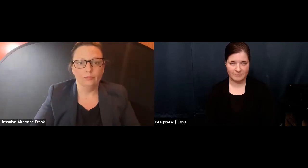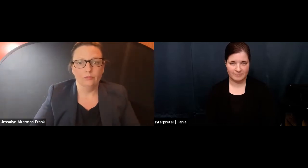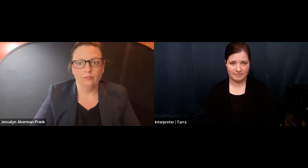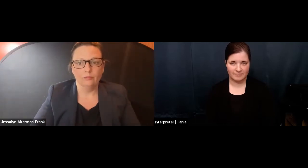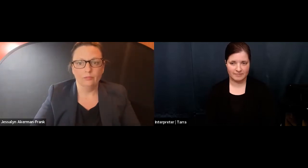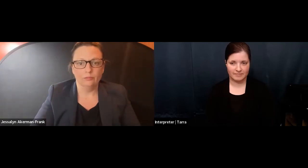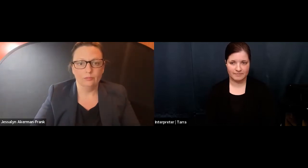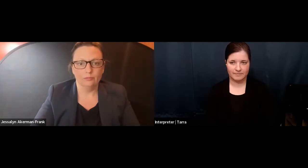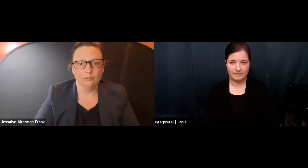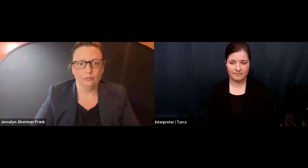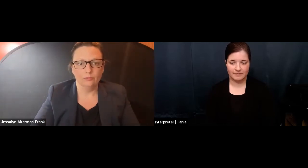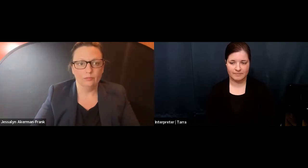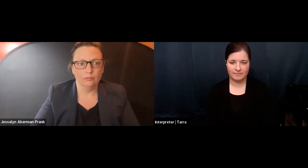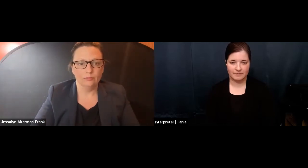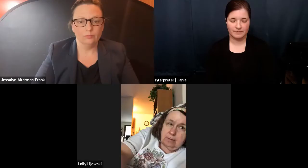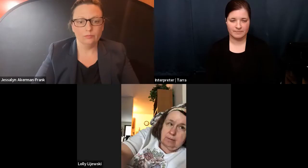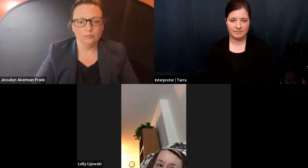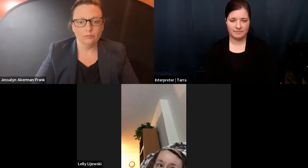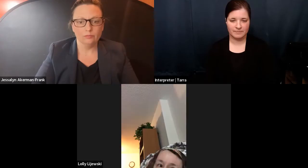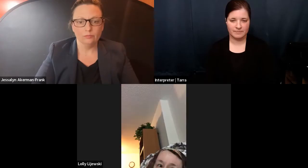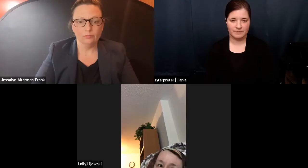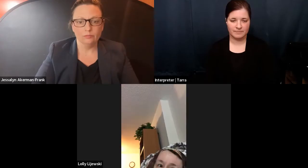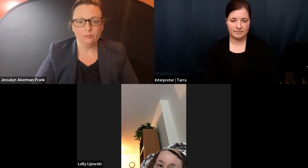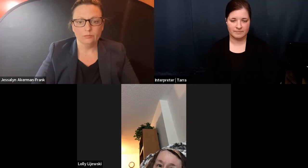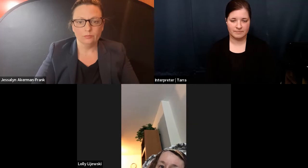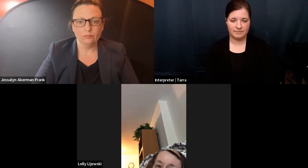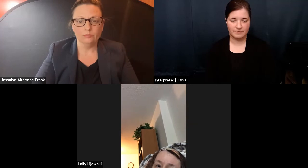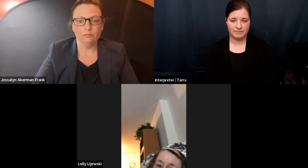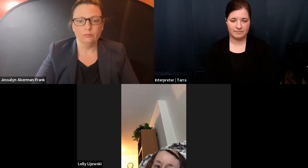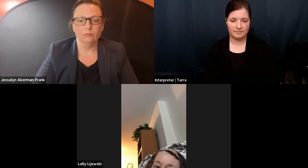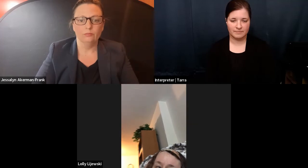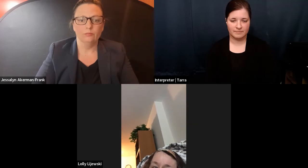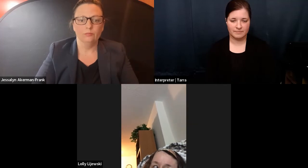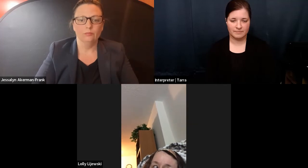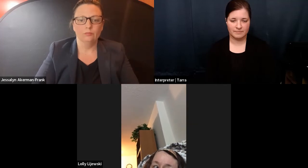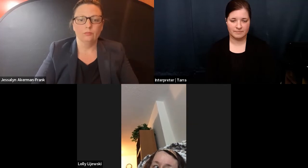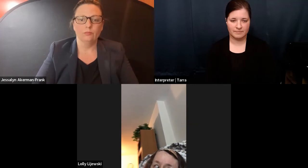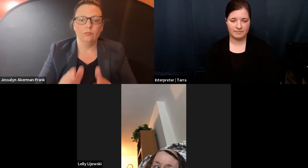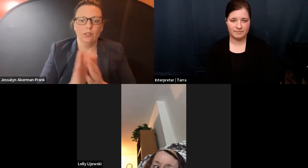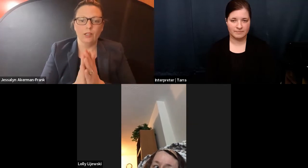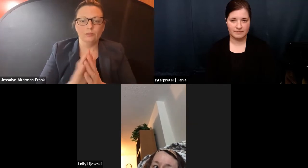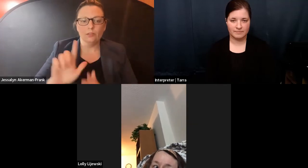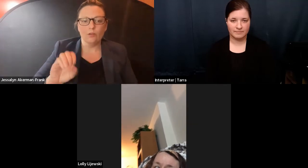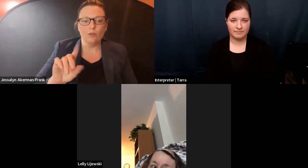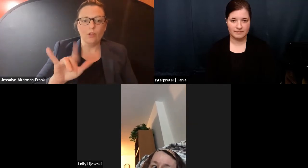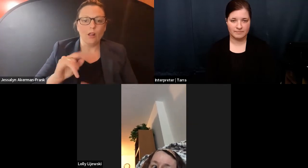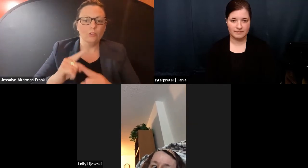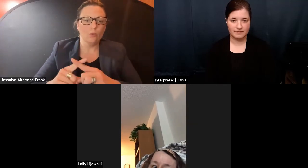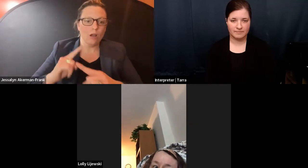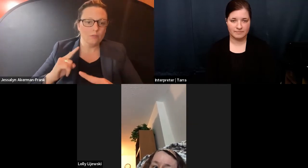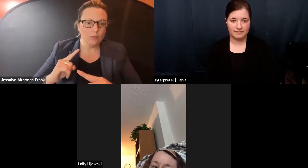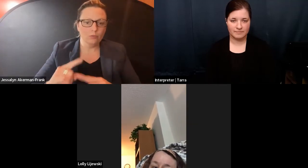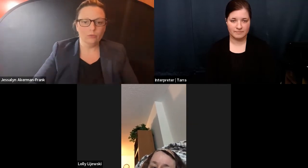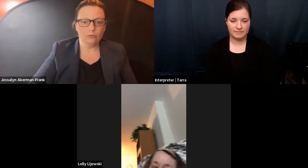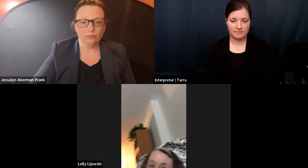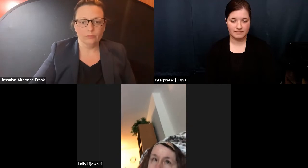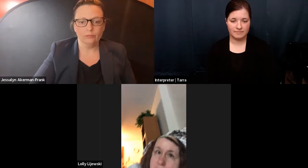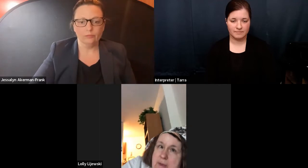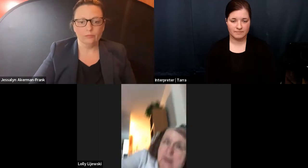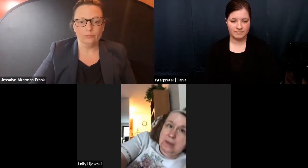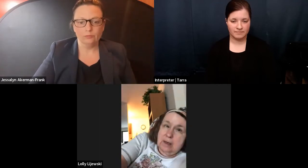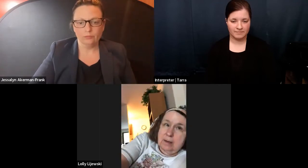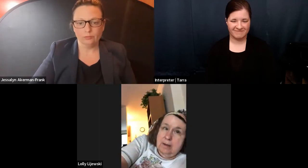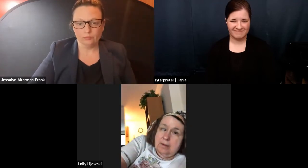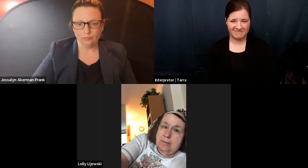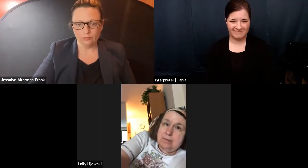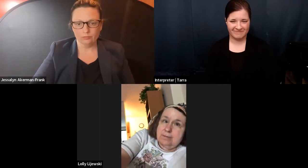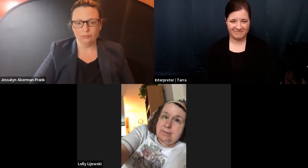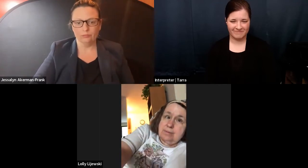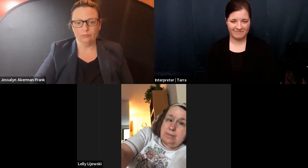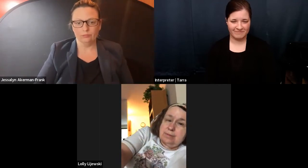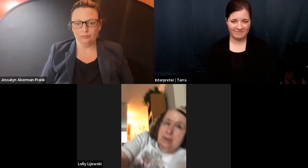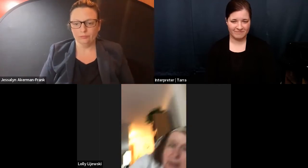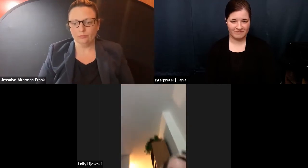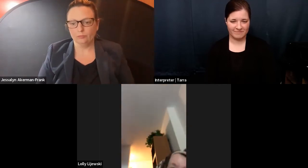And now I will spotlight Lolly.